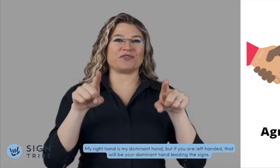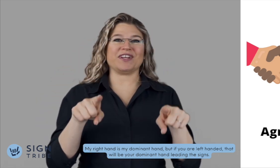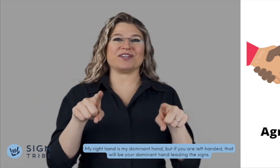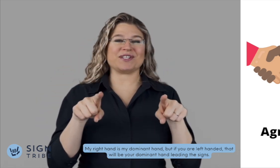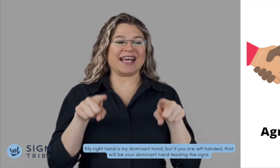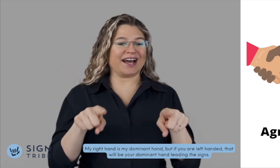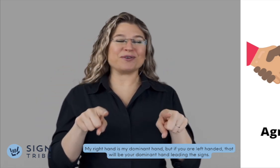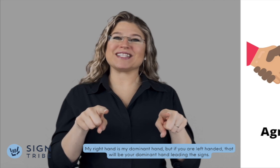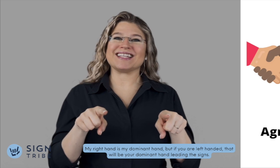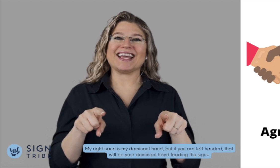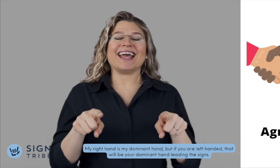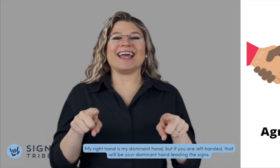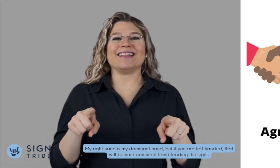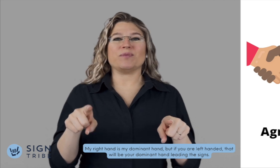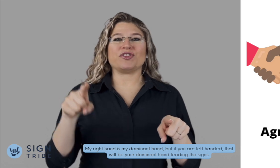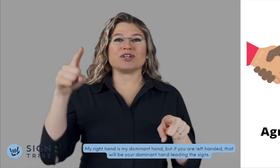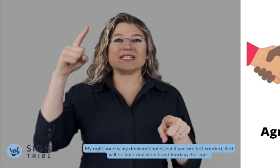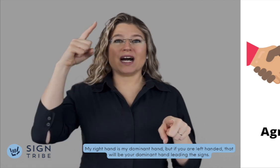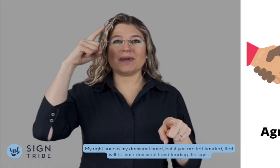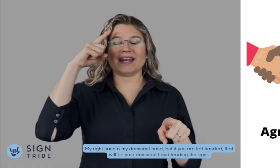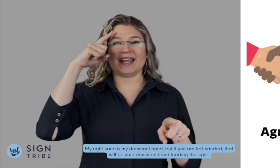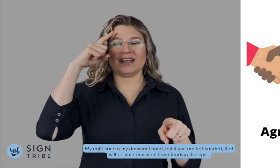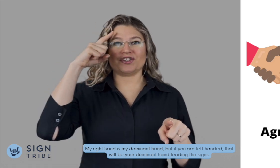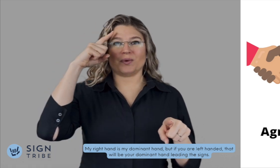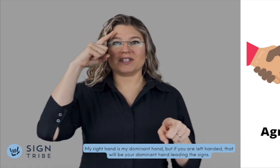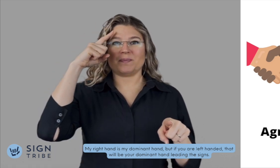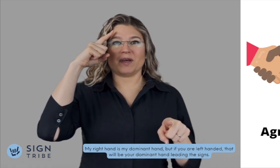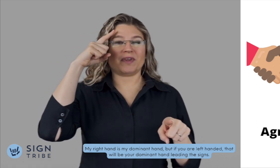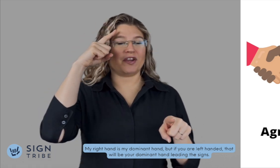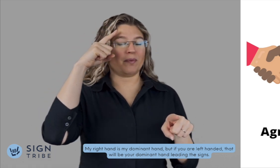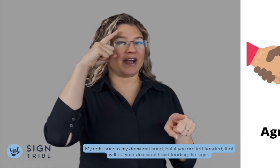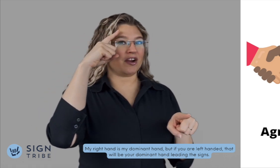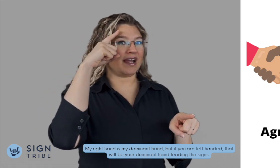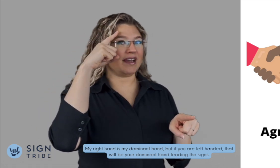fingers out. And then with your dominant hand, you're going to be up here by your head,